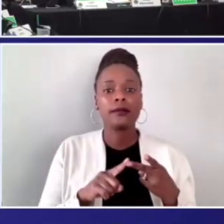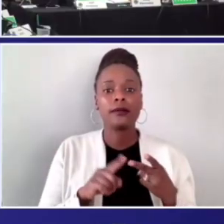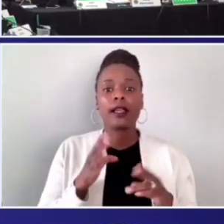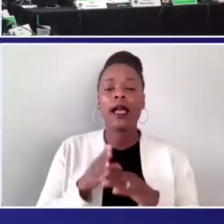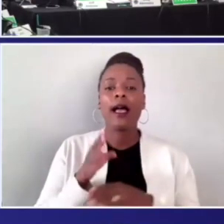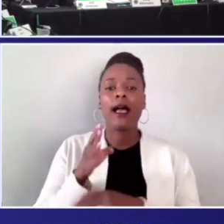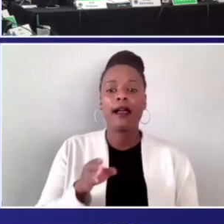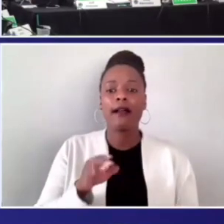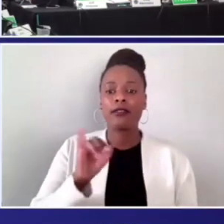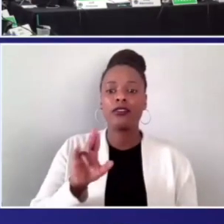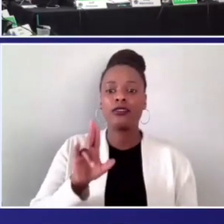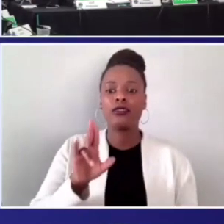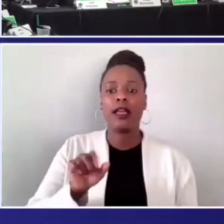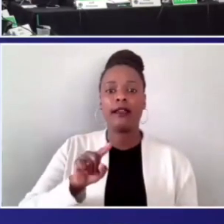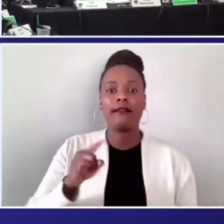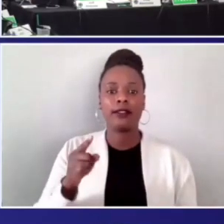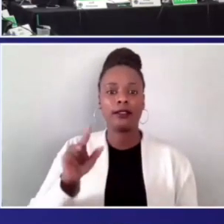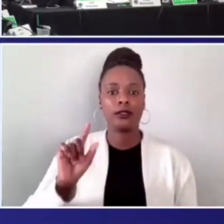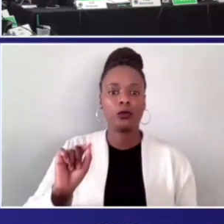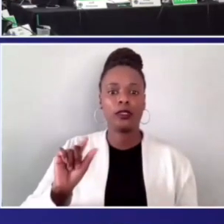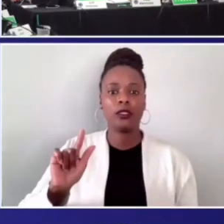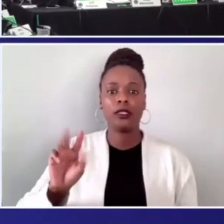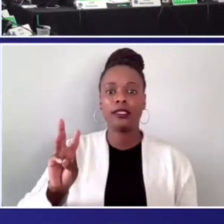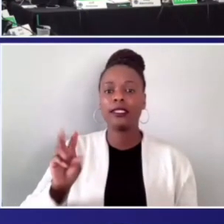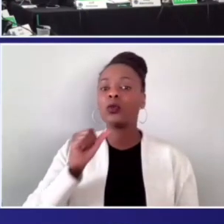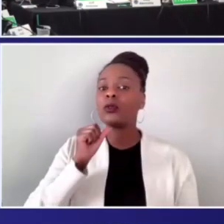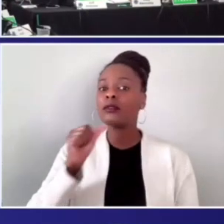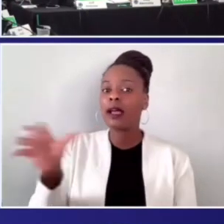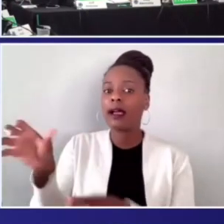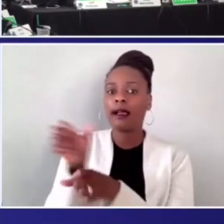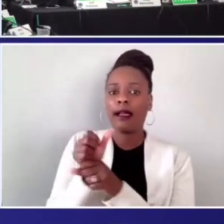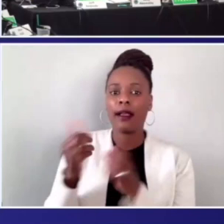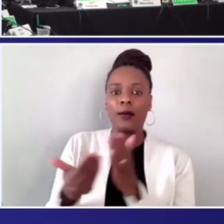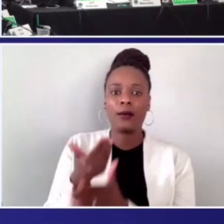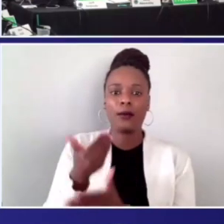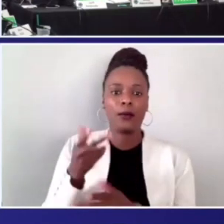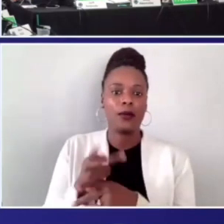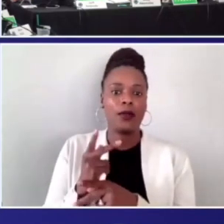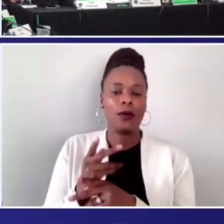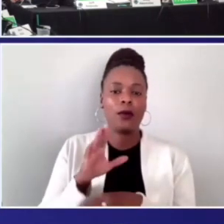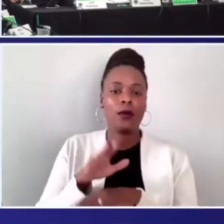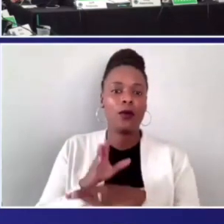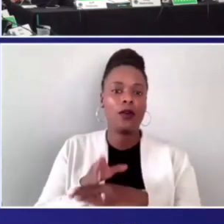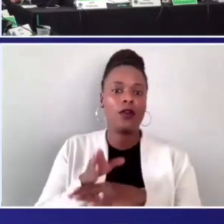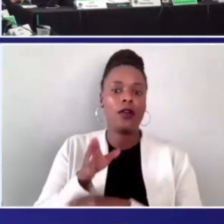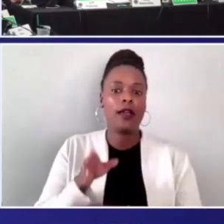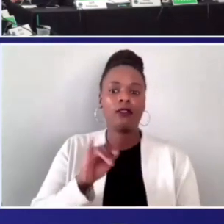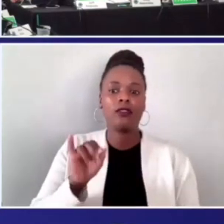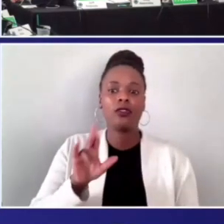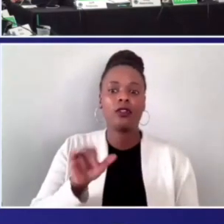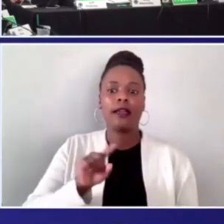2006, who have not received a new loan on or after July 1, 2026. So the case that you have,